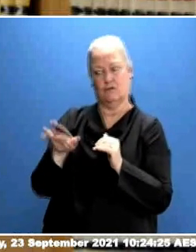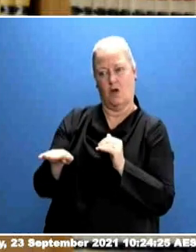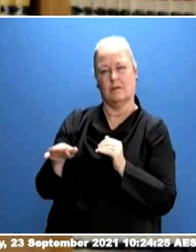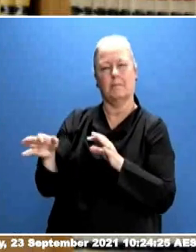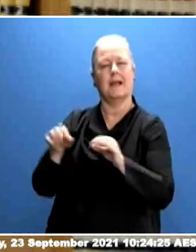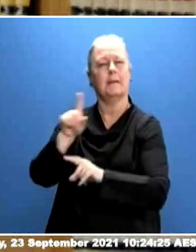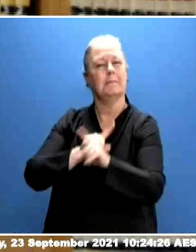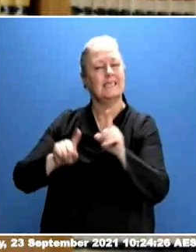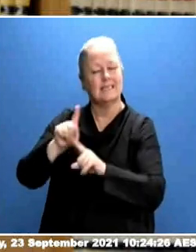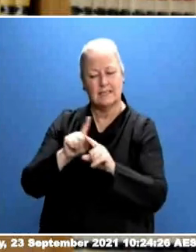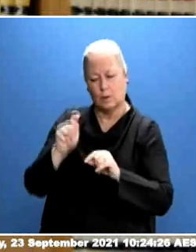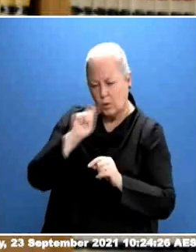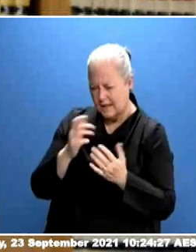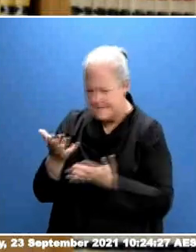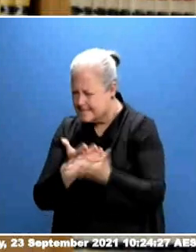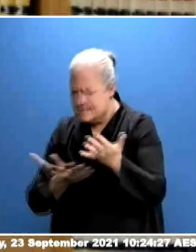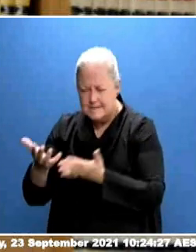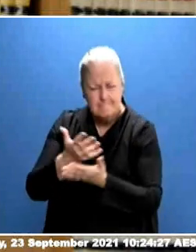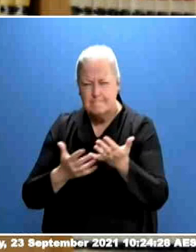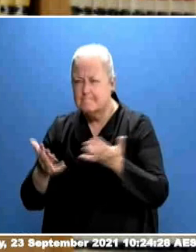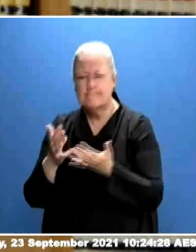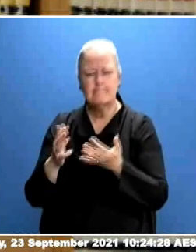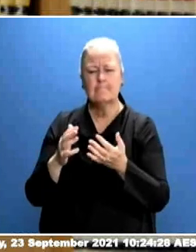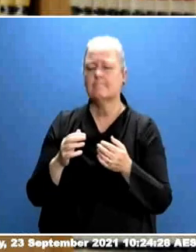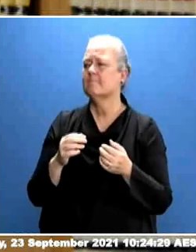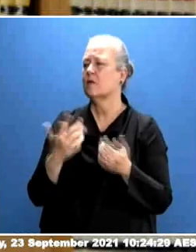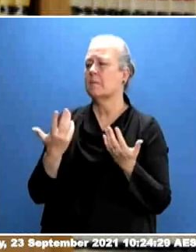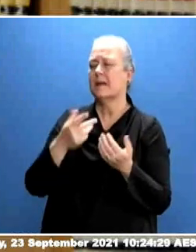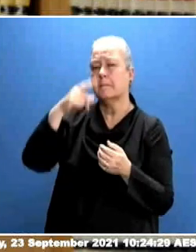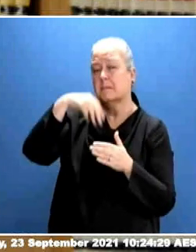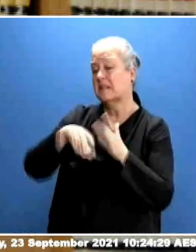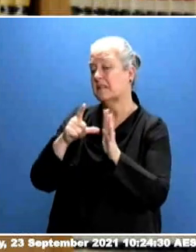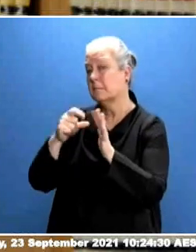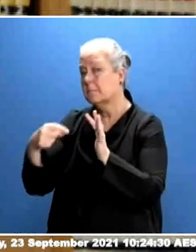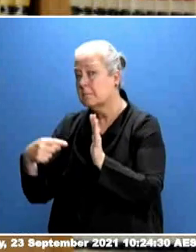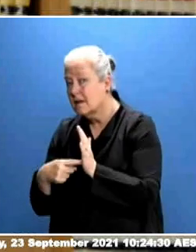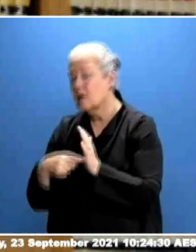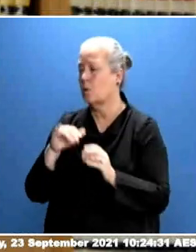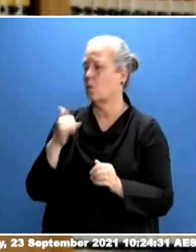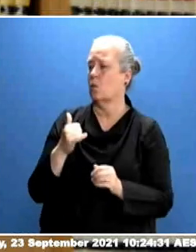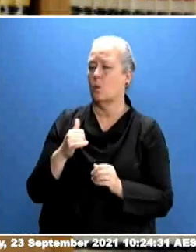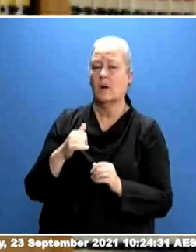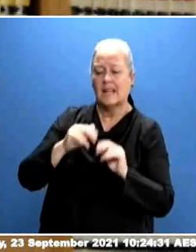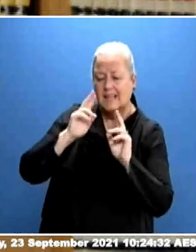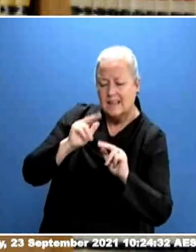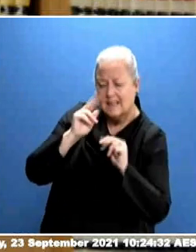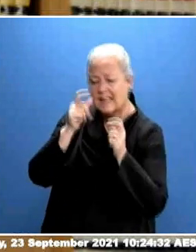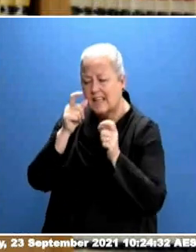So that may include other members of the Department, it may include carers or residential care staff